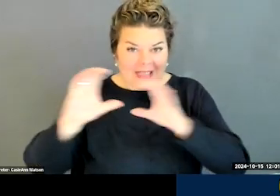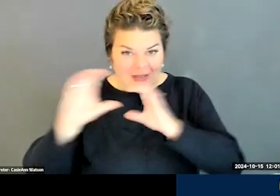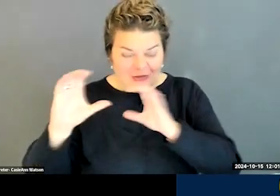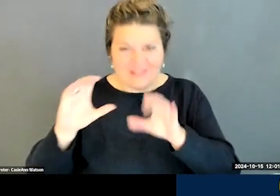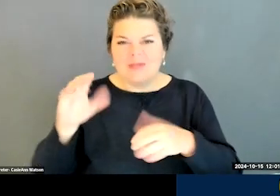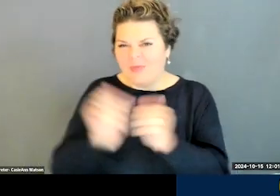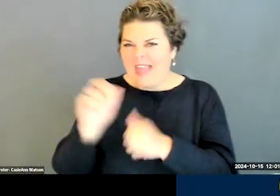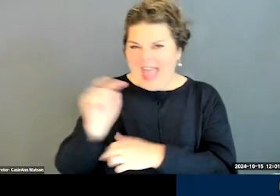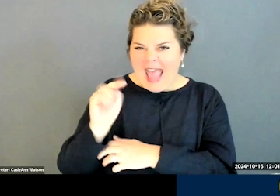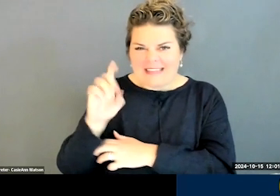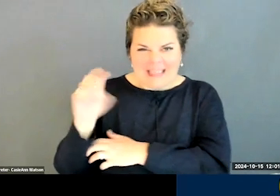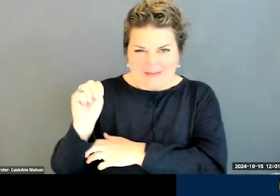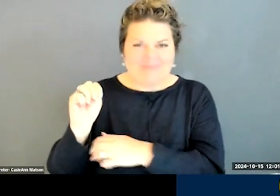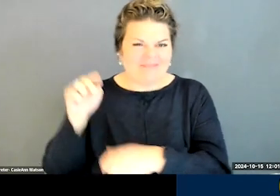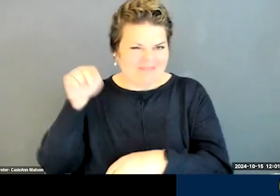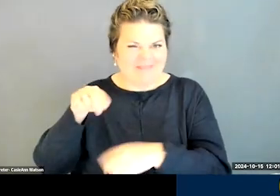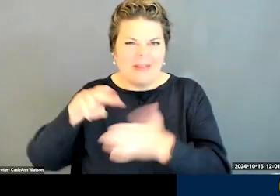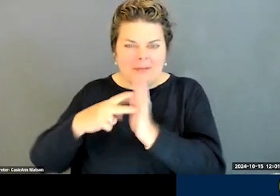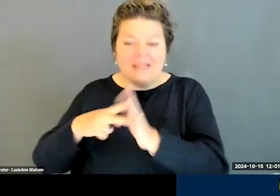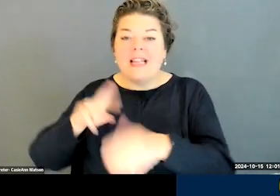celebrating National Disability Employment Awareness Month.